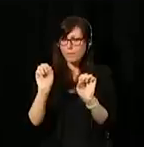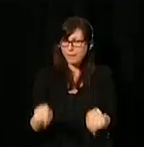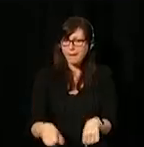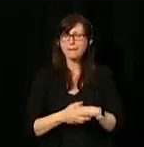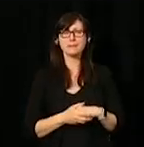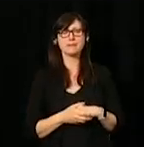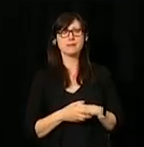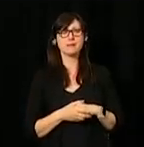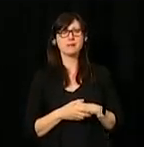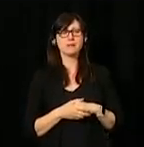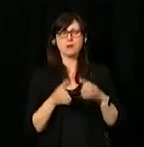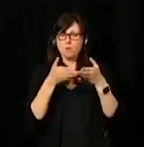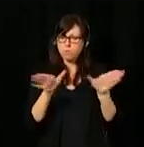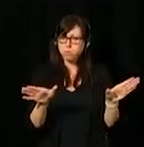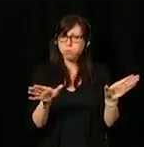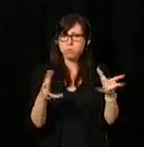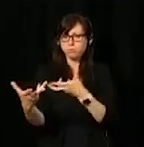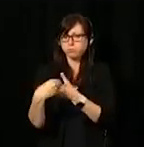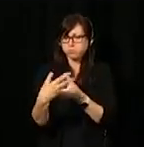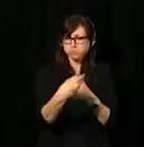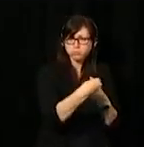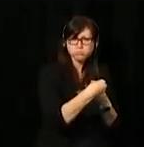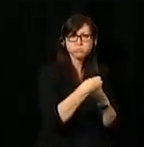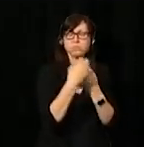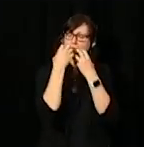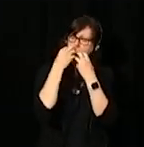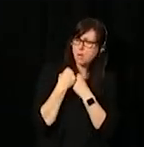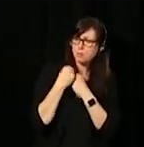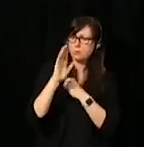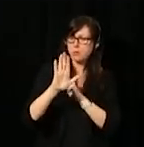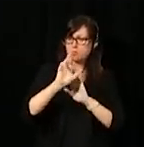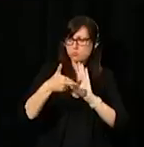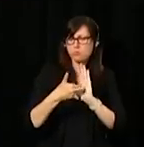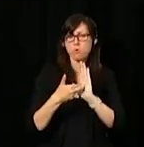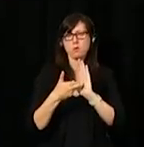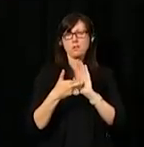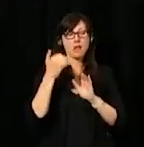can be included, can be valued, where differences are embraced